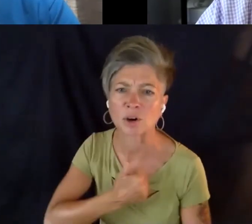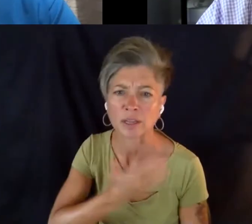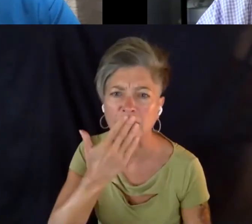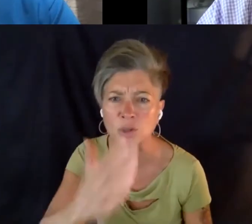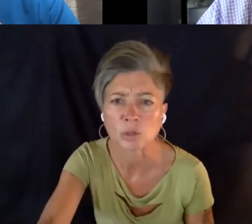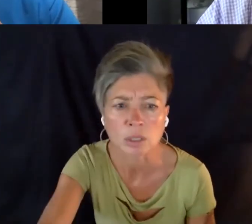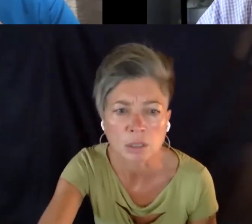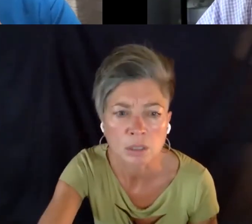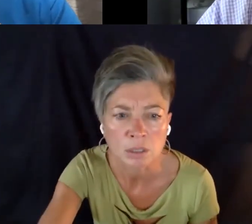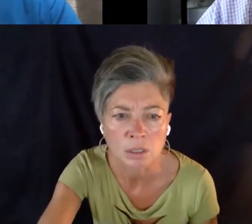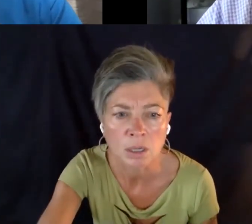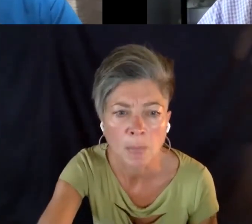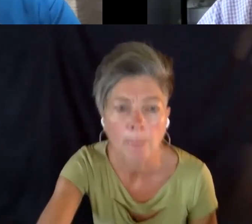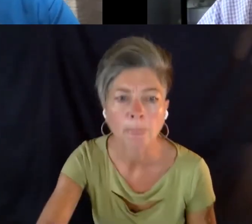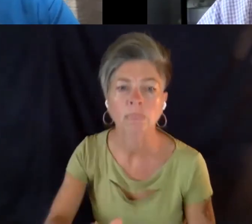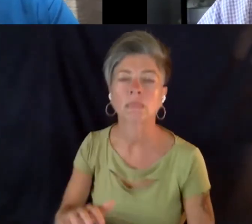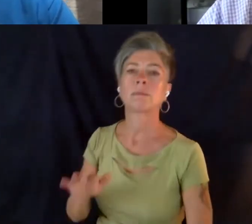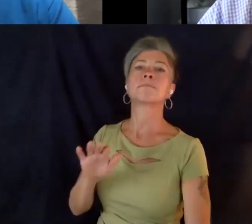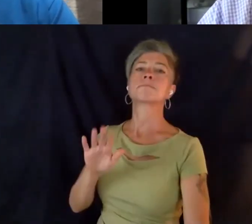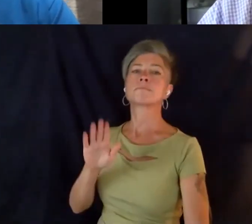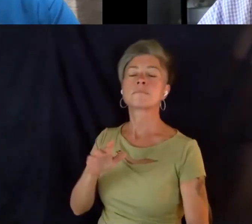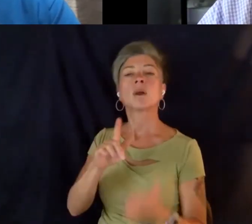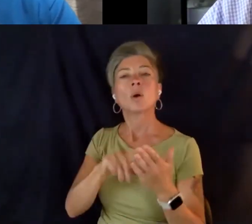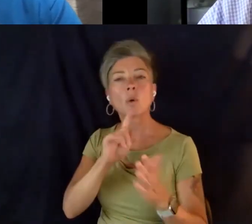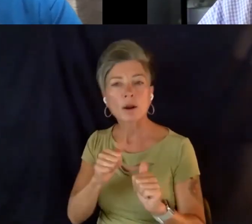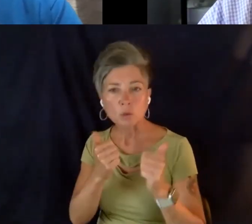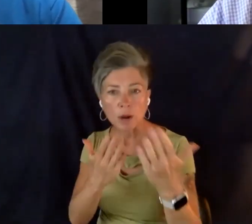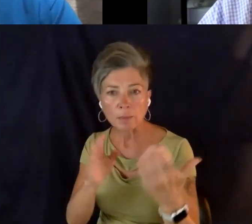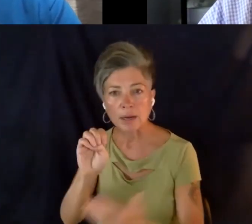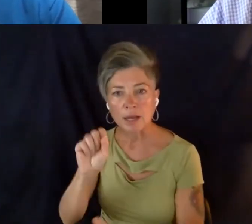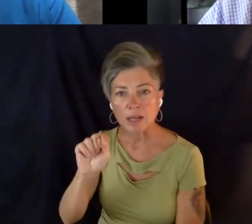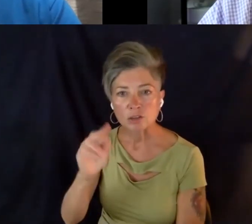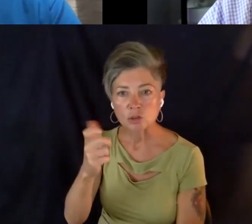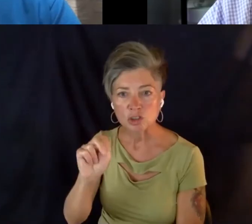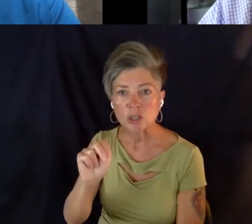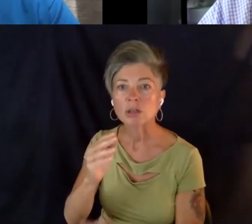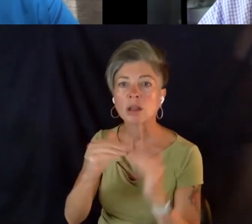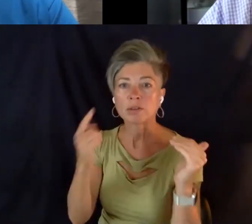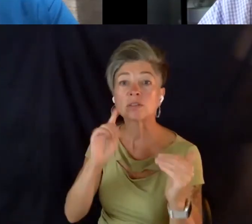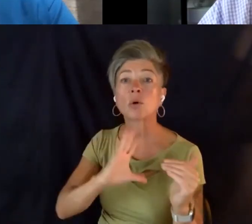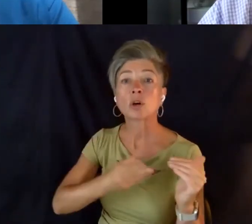I'm sorry, thank you. - Sure. Yeah, no problem. So what are the recommended estrogen levels for trans women over 50 or 60